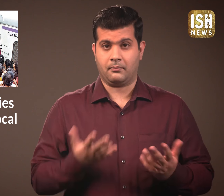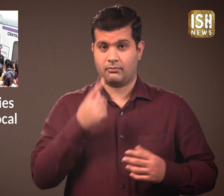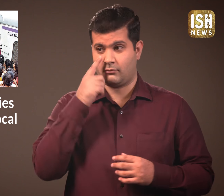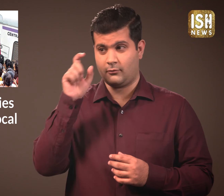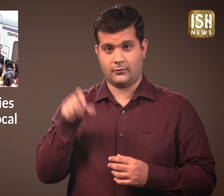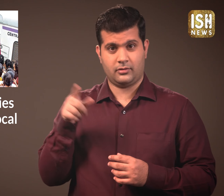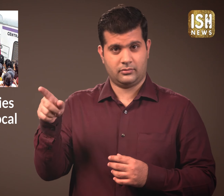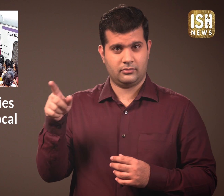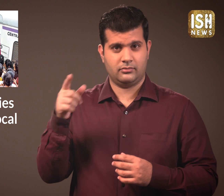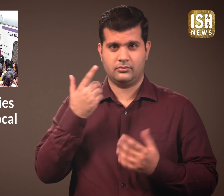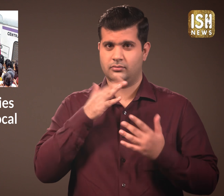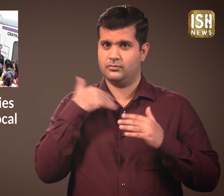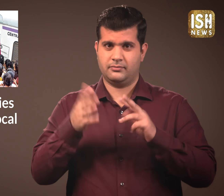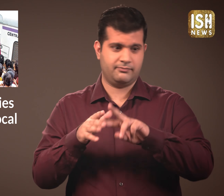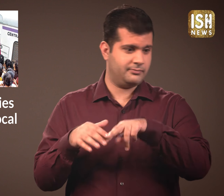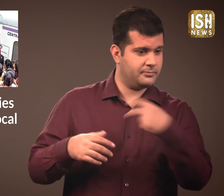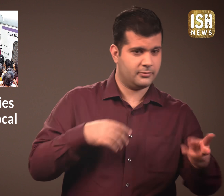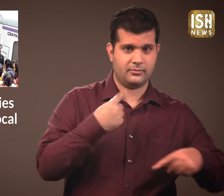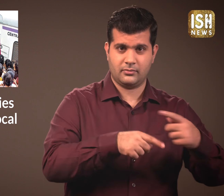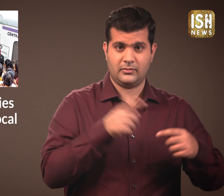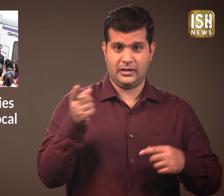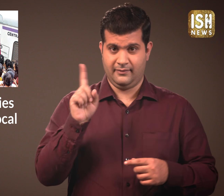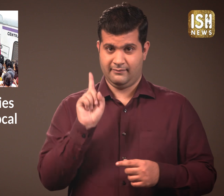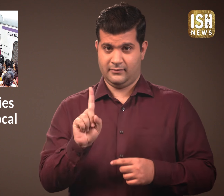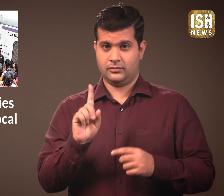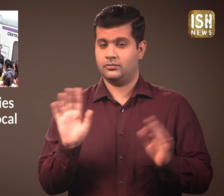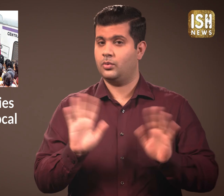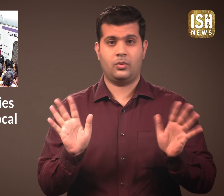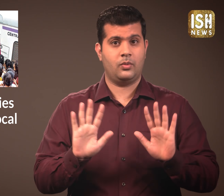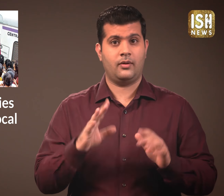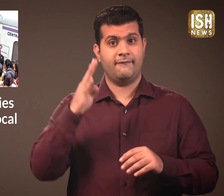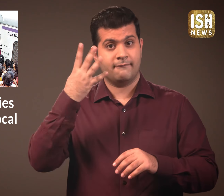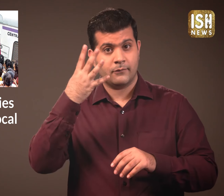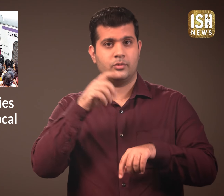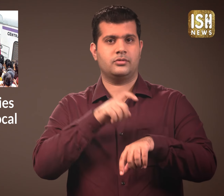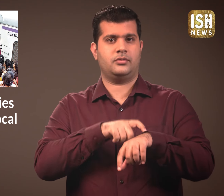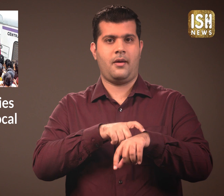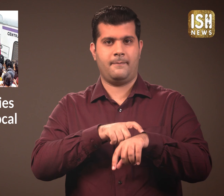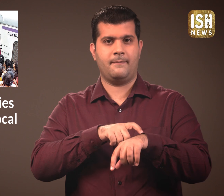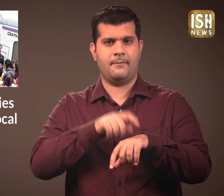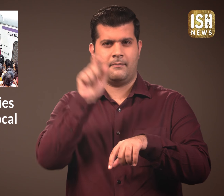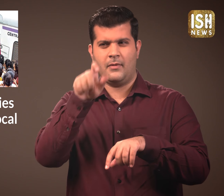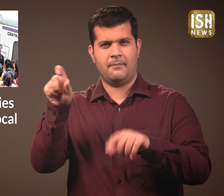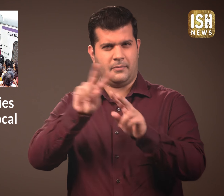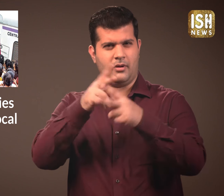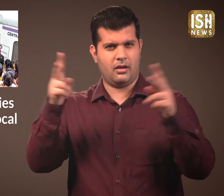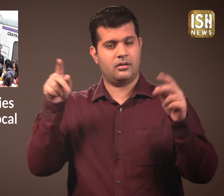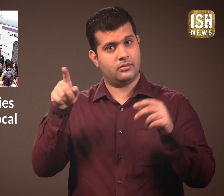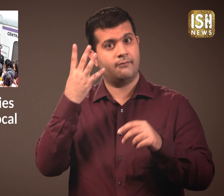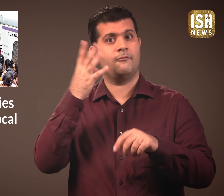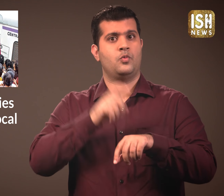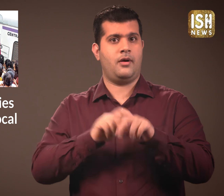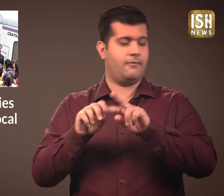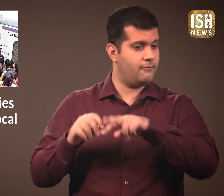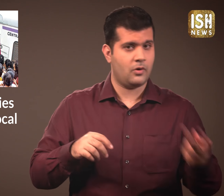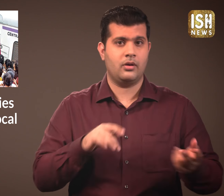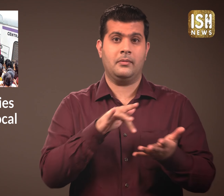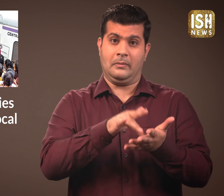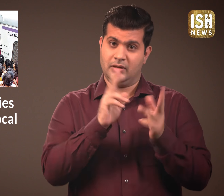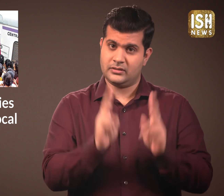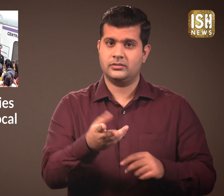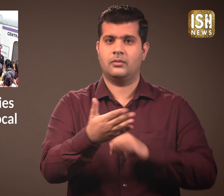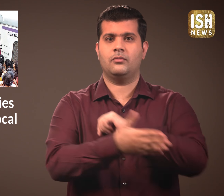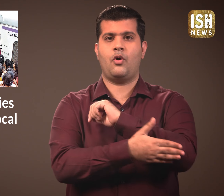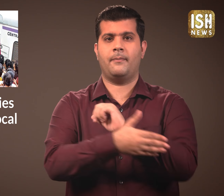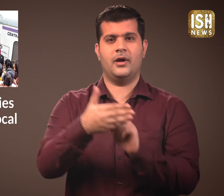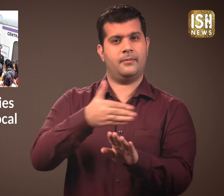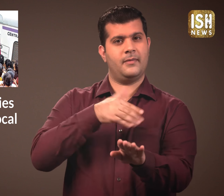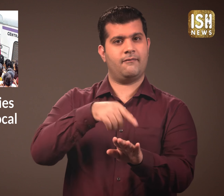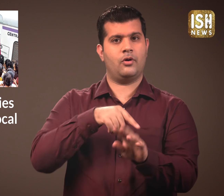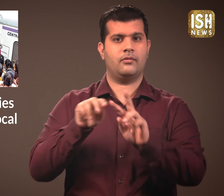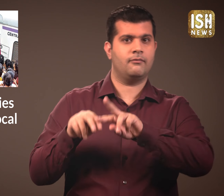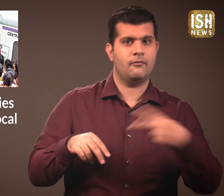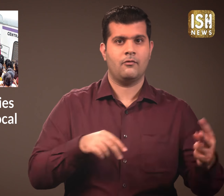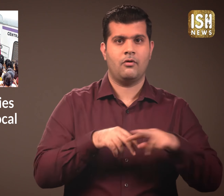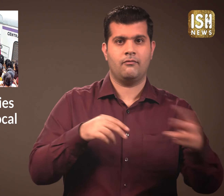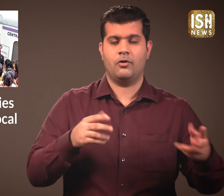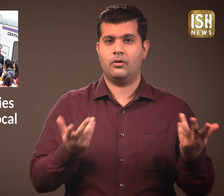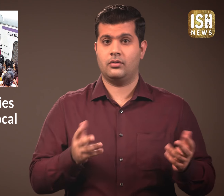She wasn't the first girl to fall from the train. Four times people have fallen from the trains before Kopra Railway station.